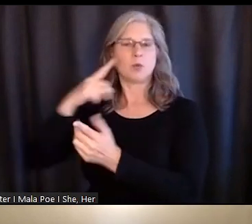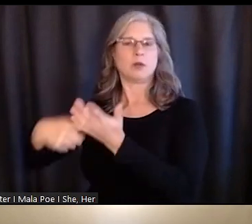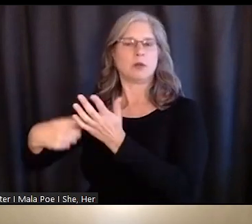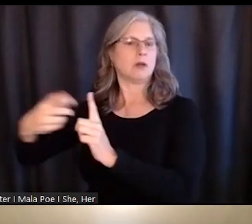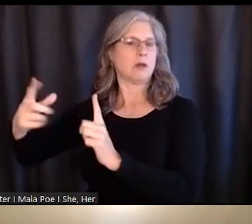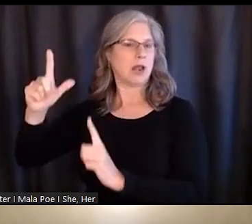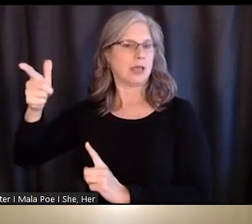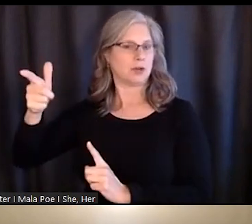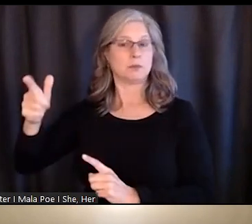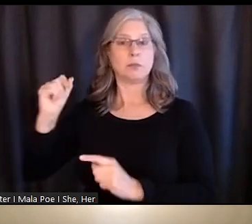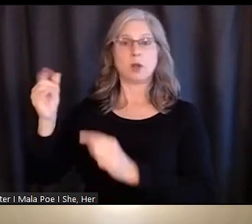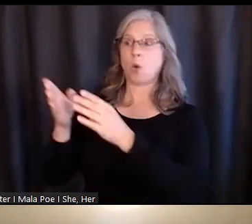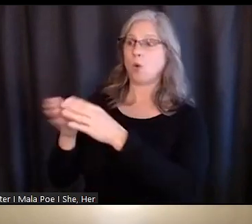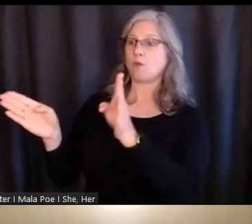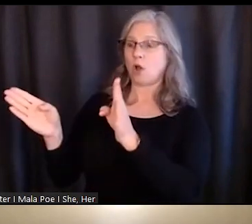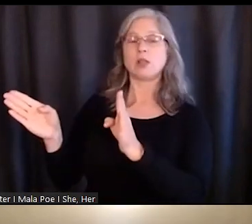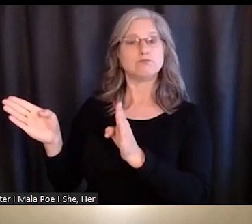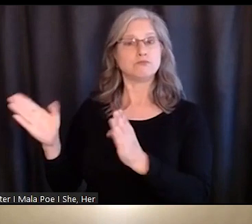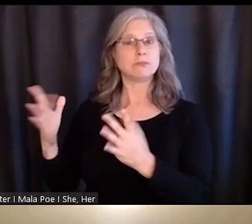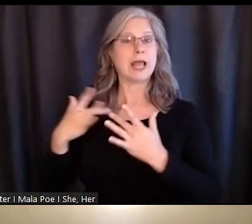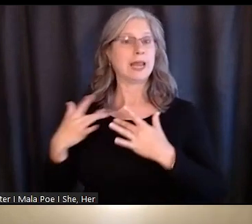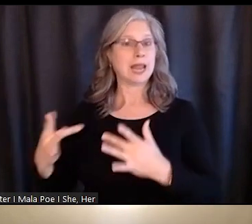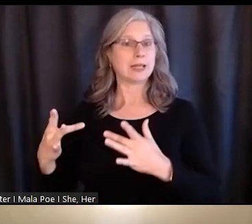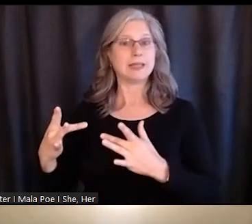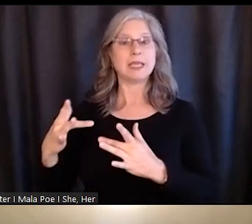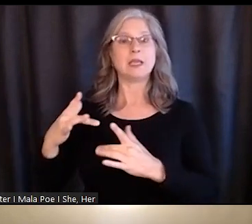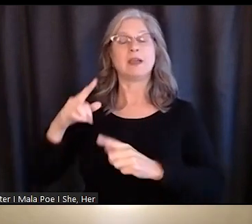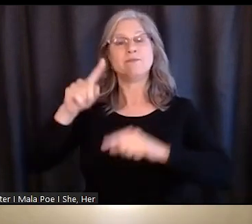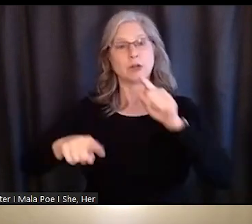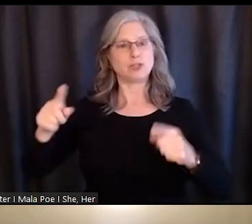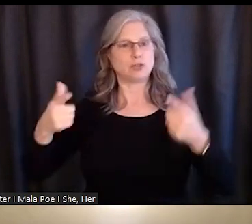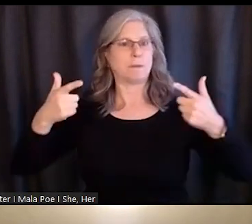So overall, while the likely sources of variation are large and often understudied,